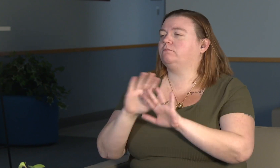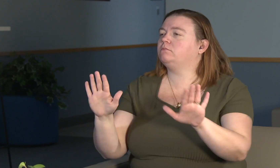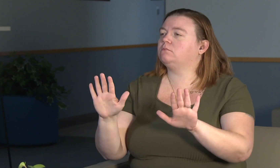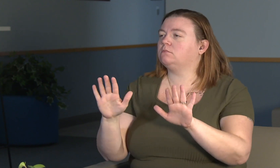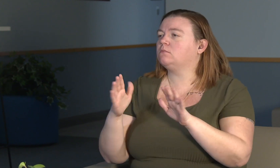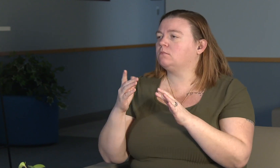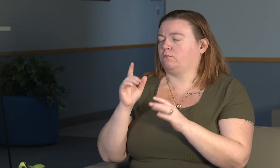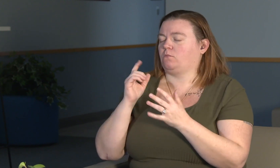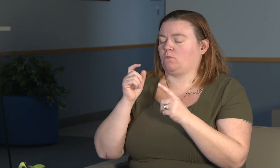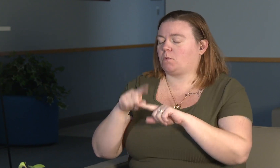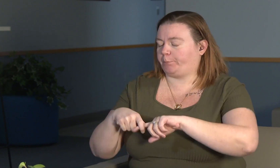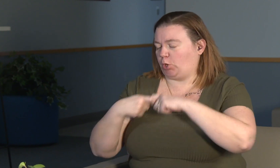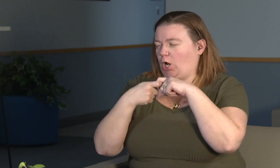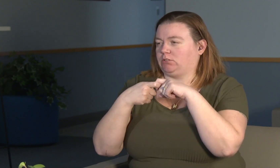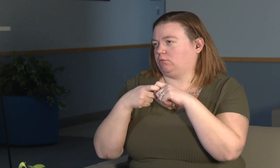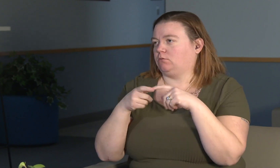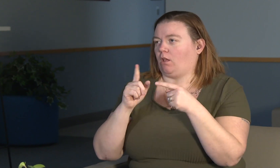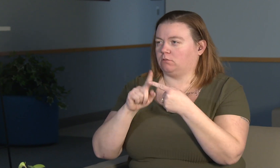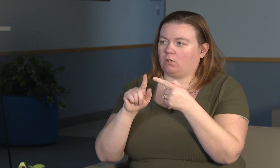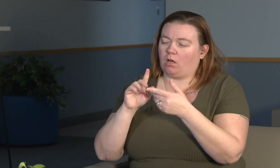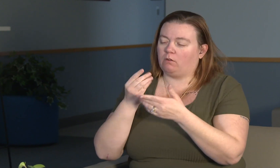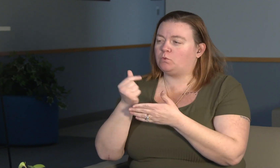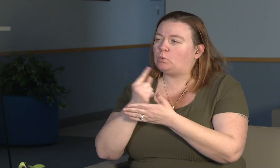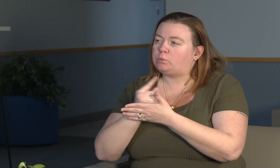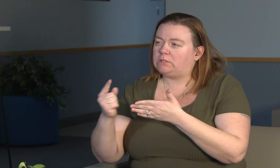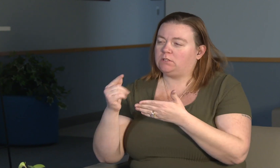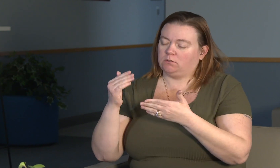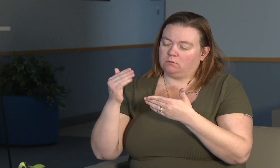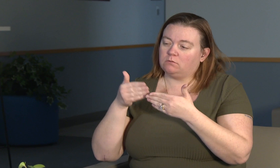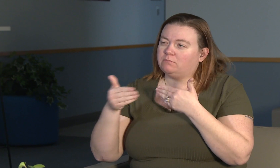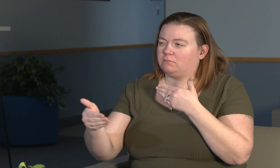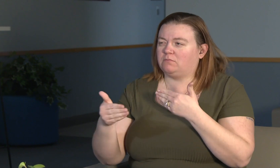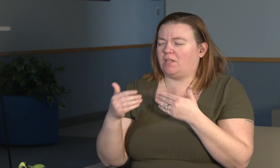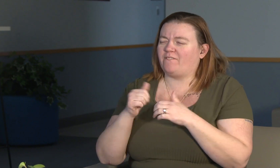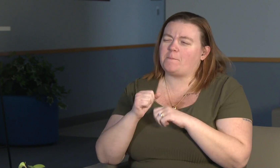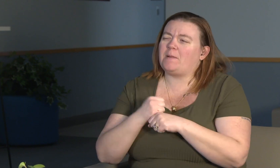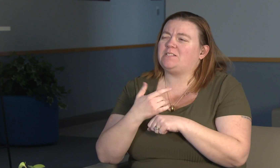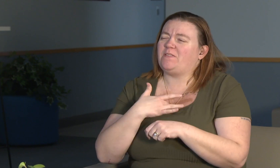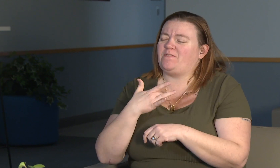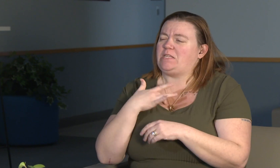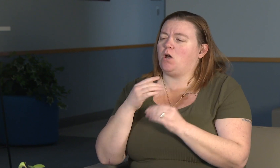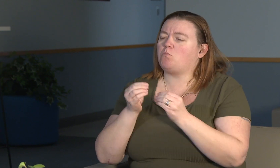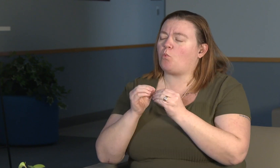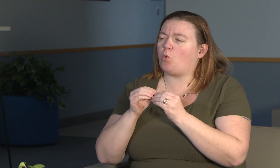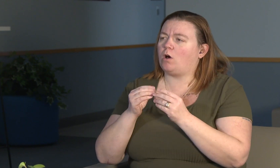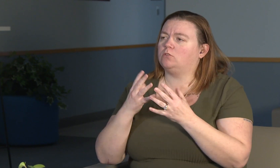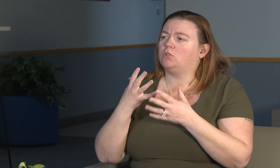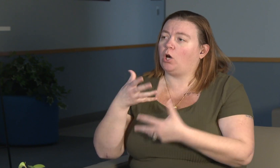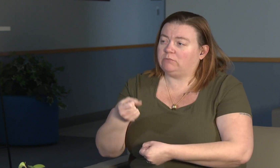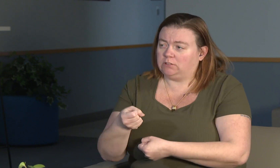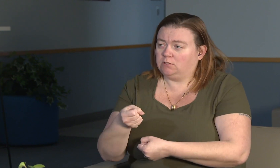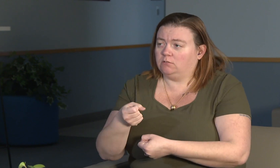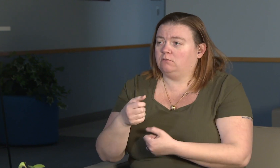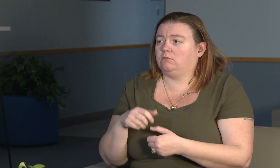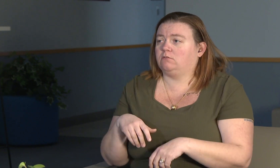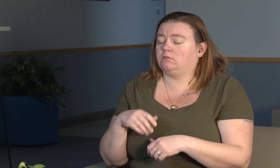I was getting a lot of contact from news media and, um, other outlets and just really decided that I wasn't ready to speak out, um,